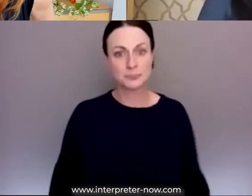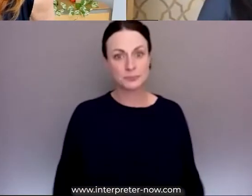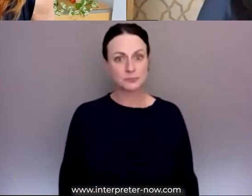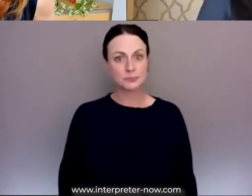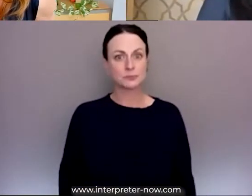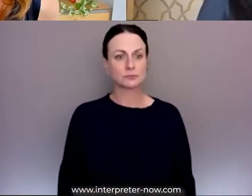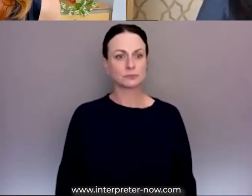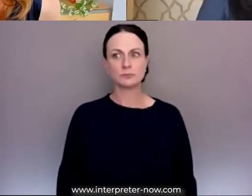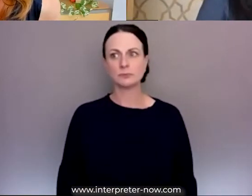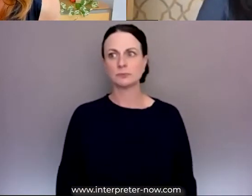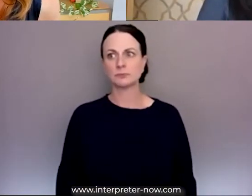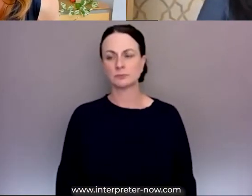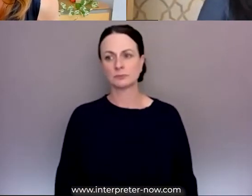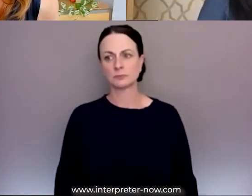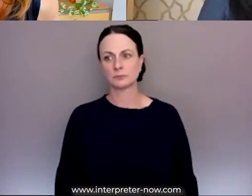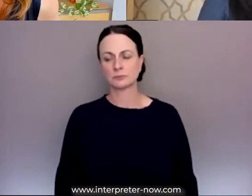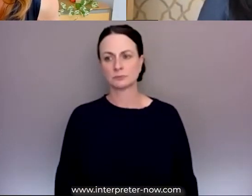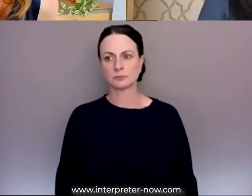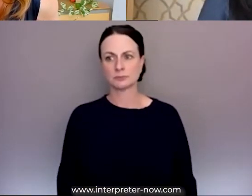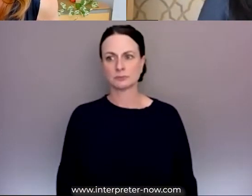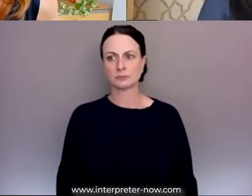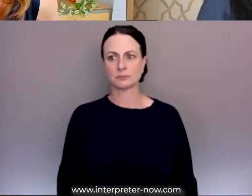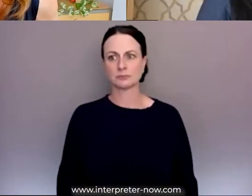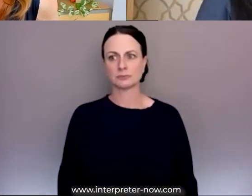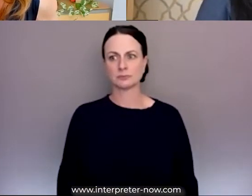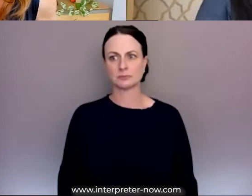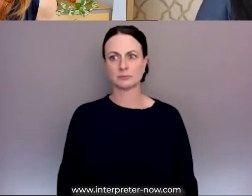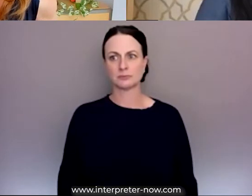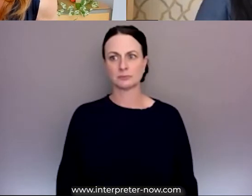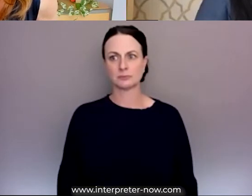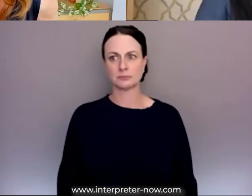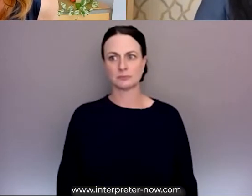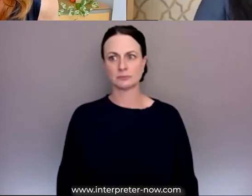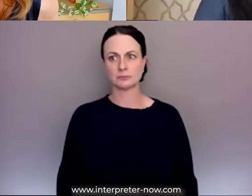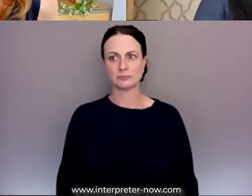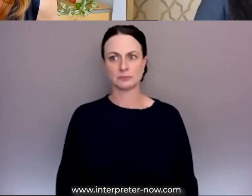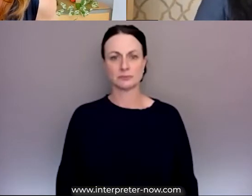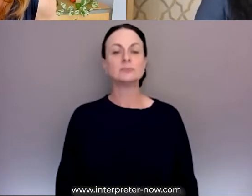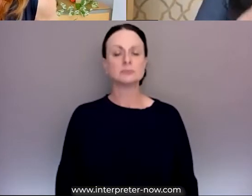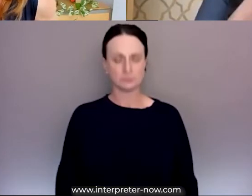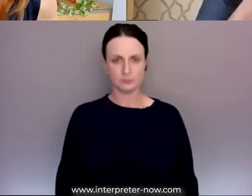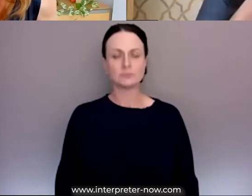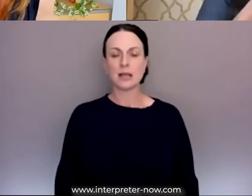And the pandemic is one tipping point.